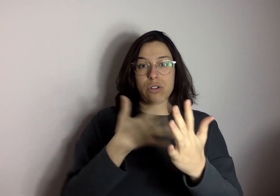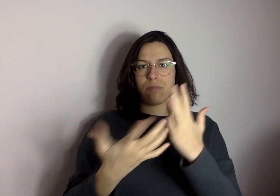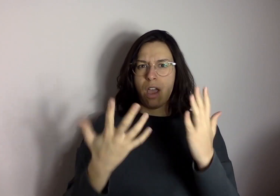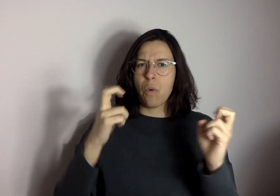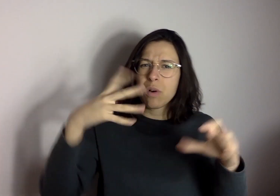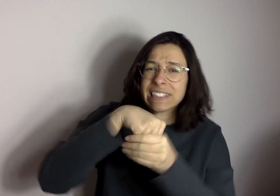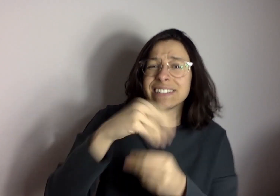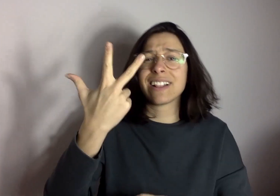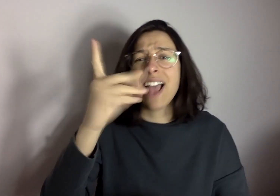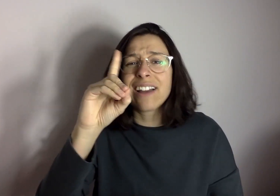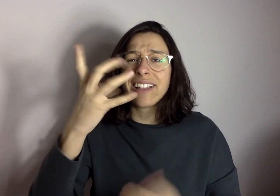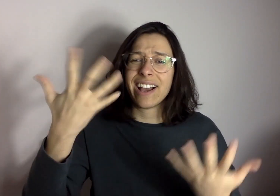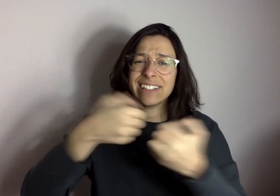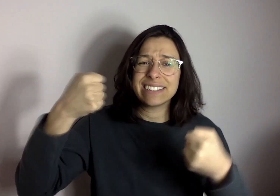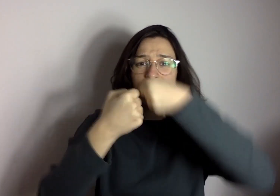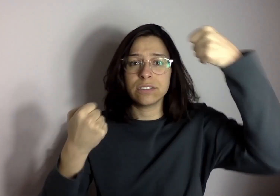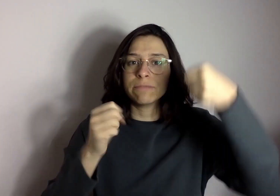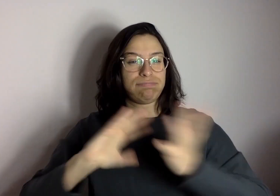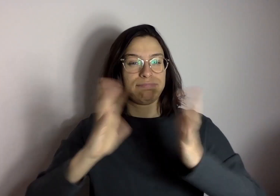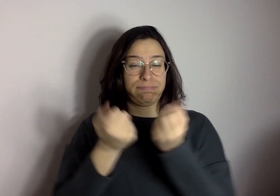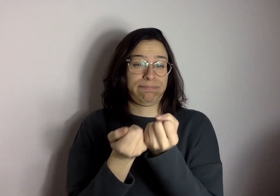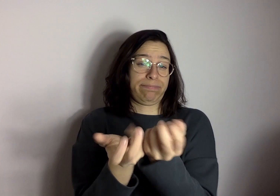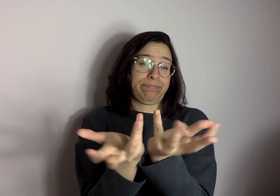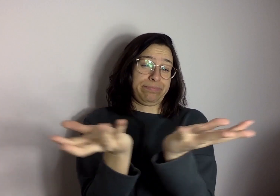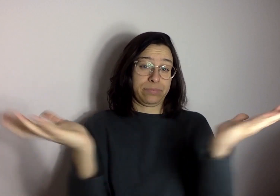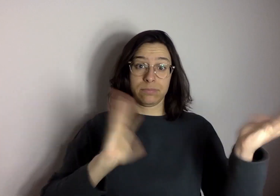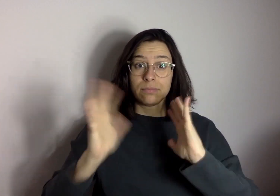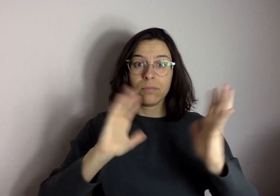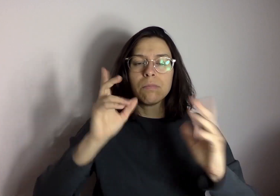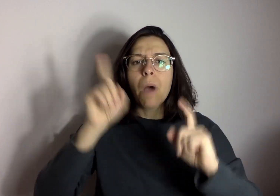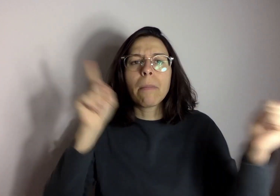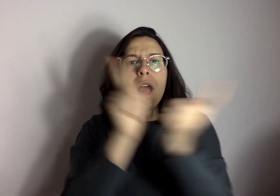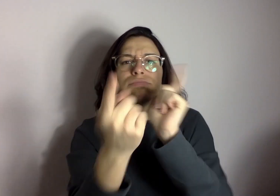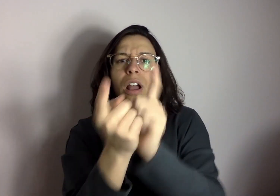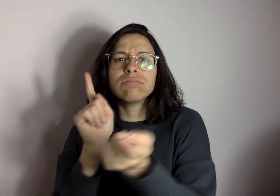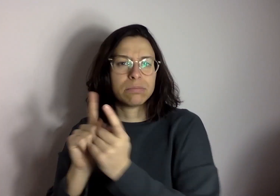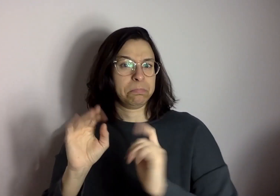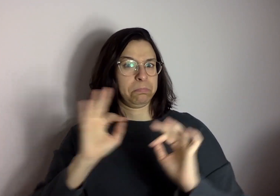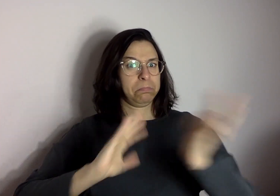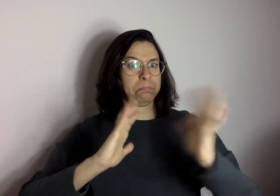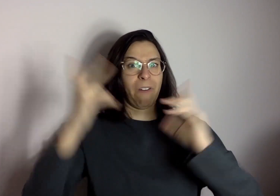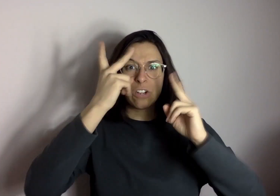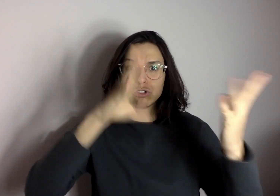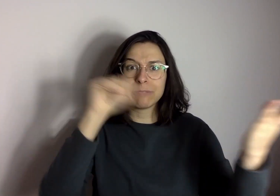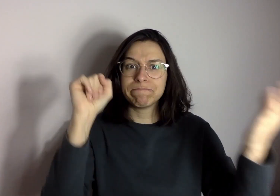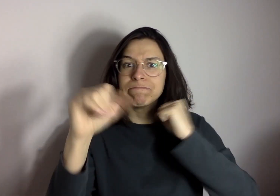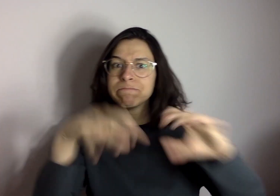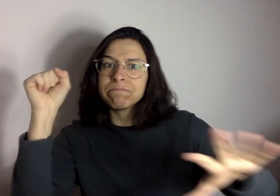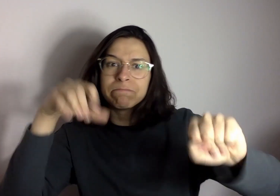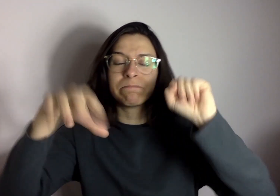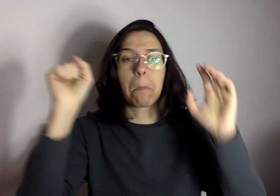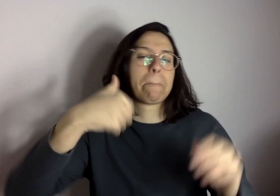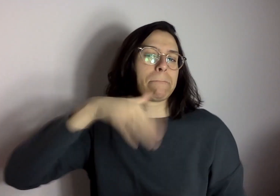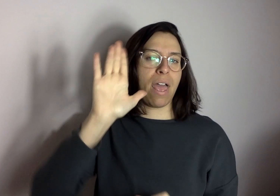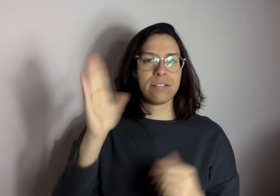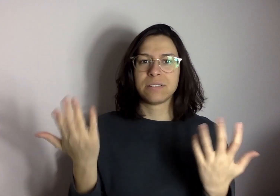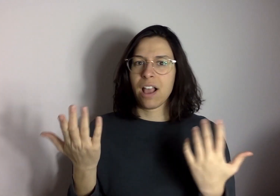It´s a 3D language and so diverse. We meet different people from other countrys and can communicate easily while